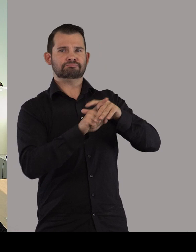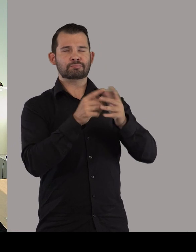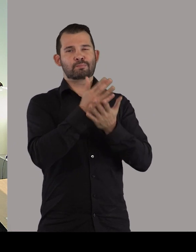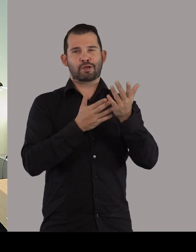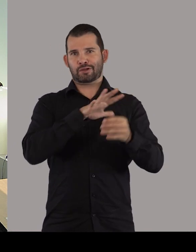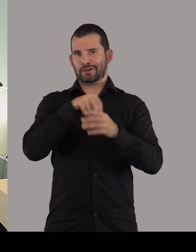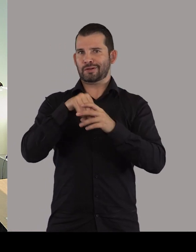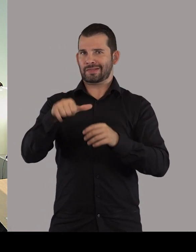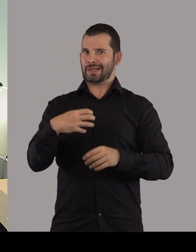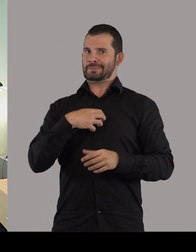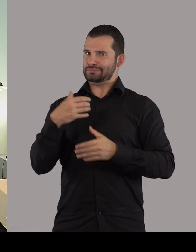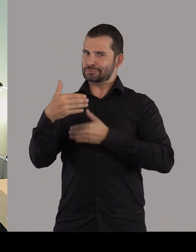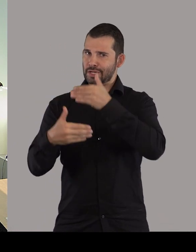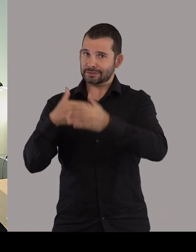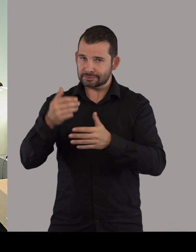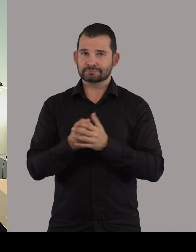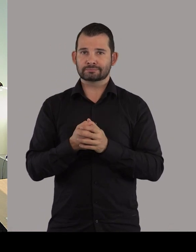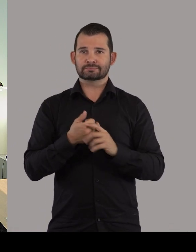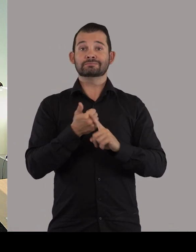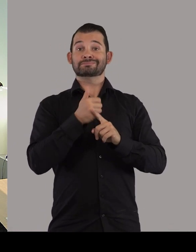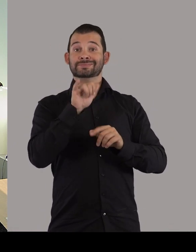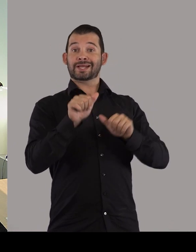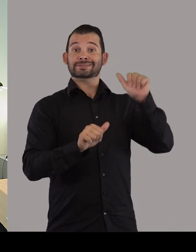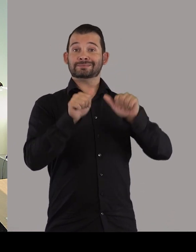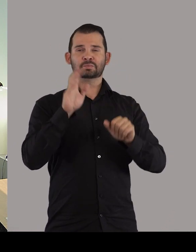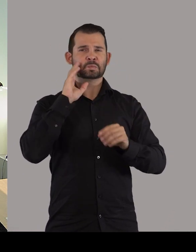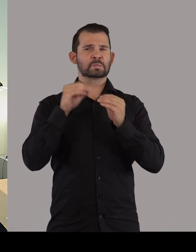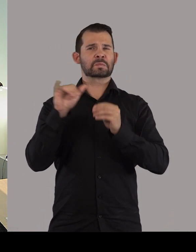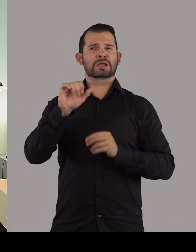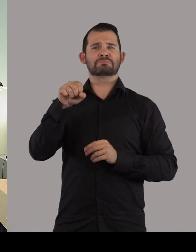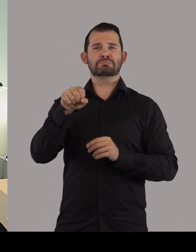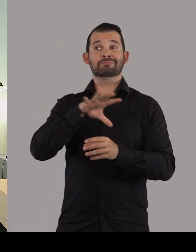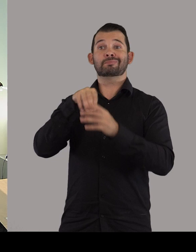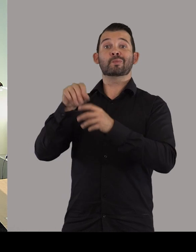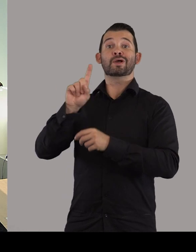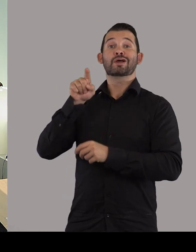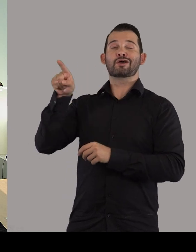This assessment will likely be done in a hospital room, and will be performed by an